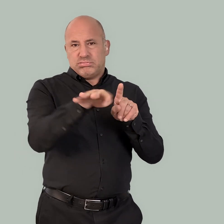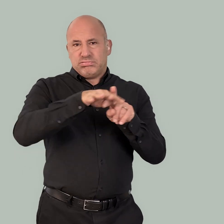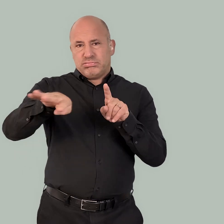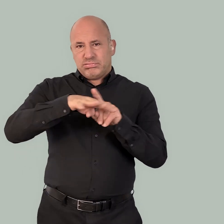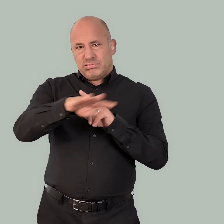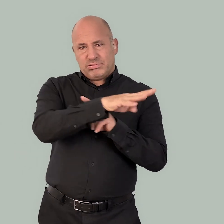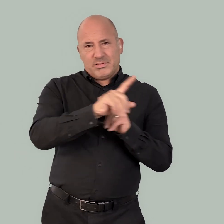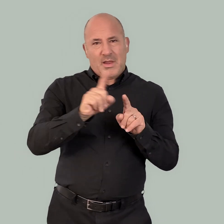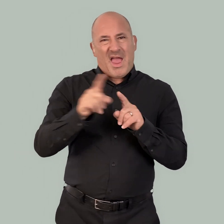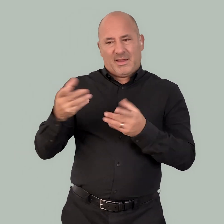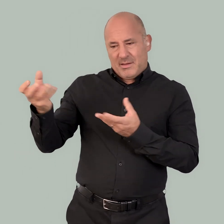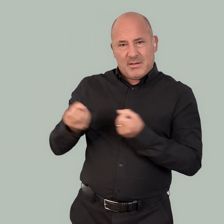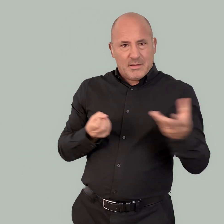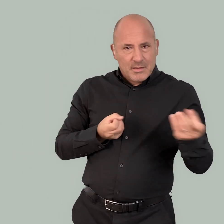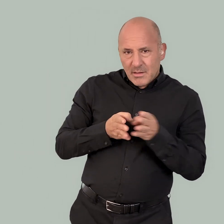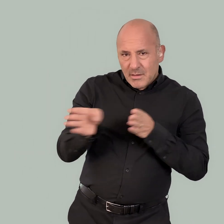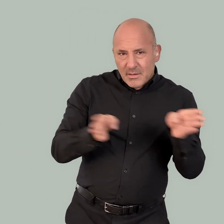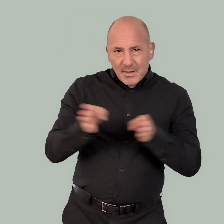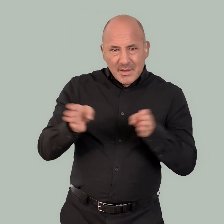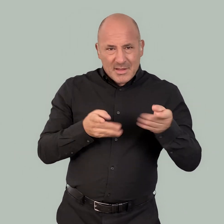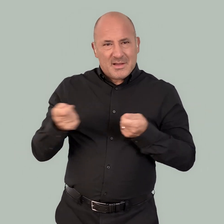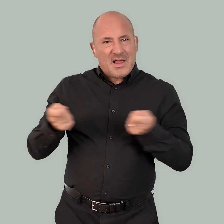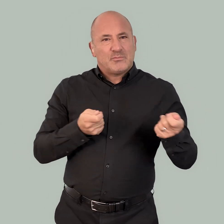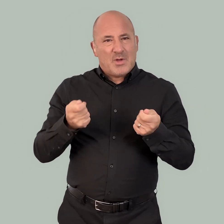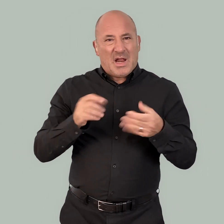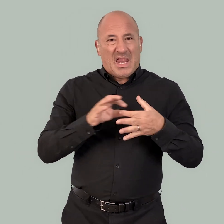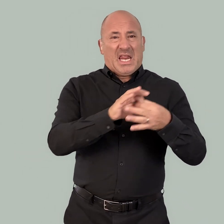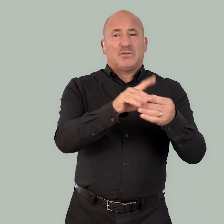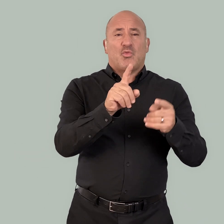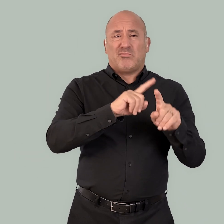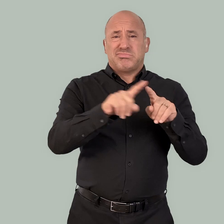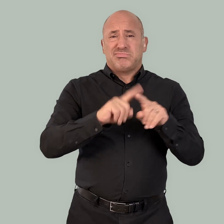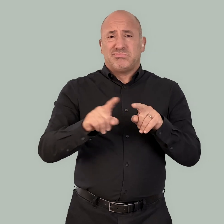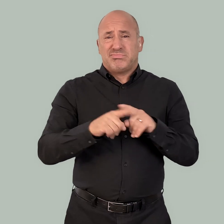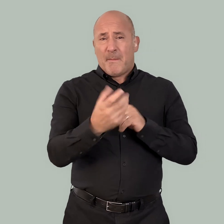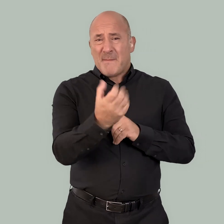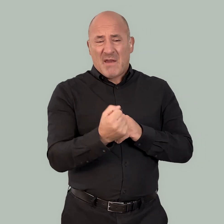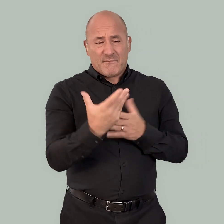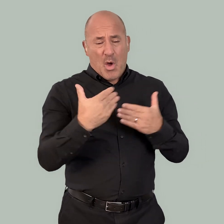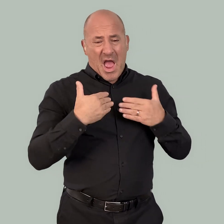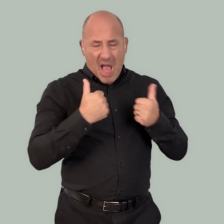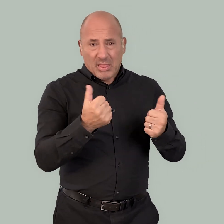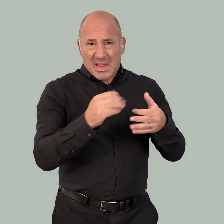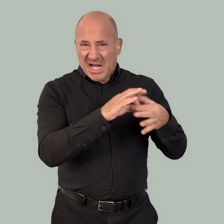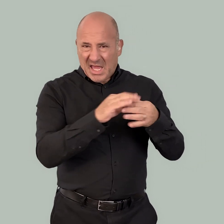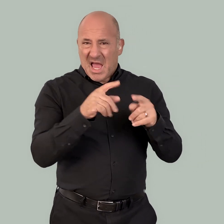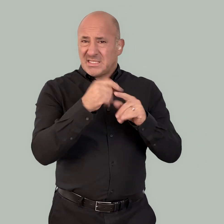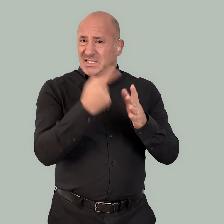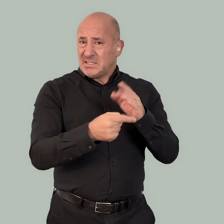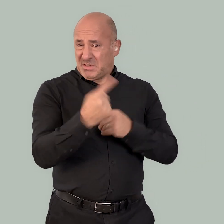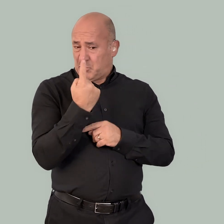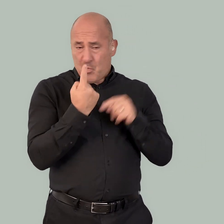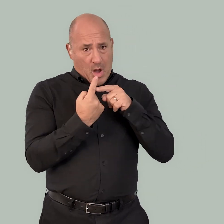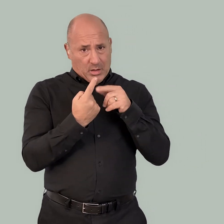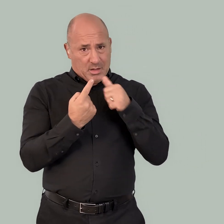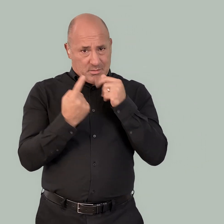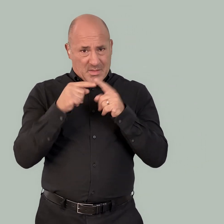to health-related and disability benefits – in enabling disabled people